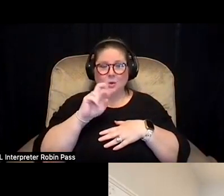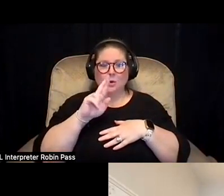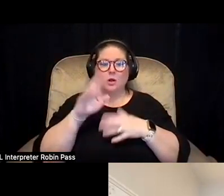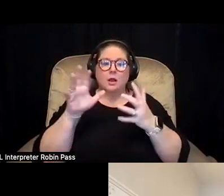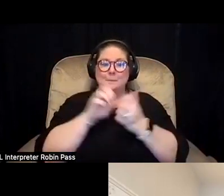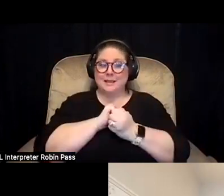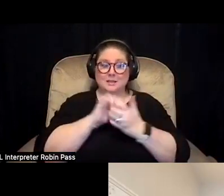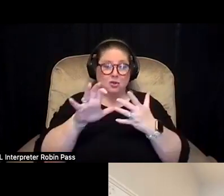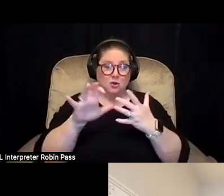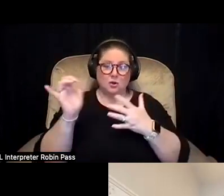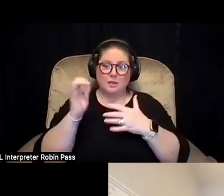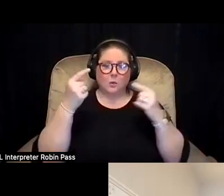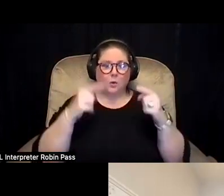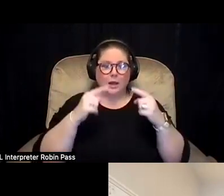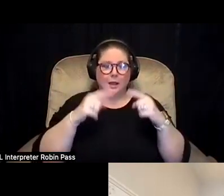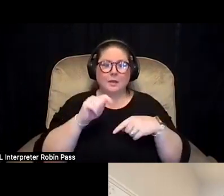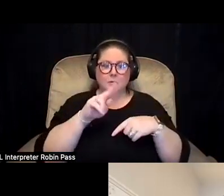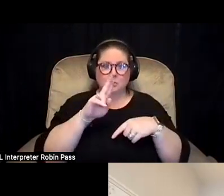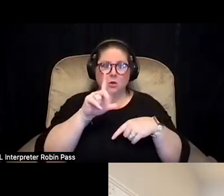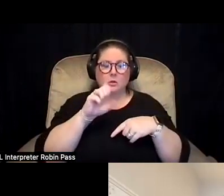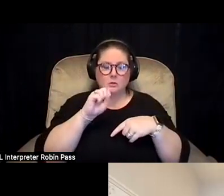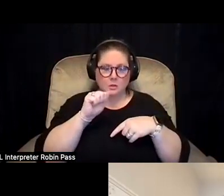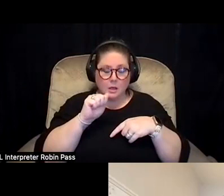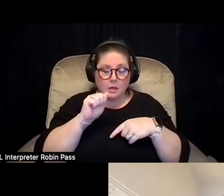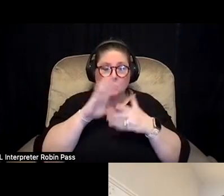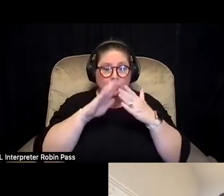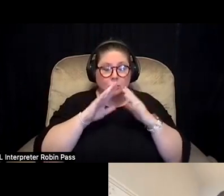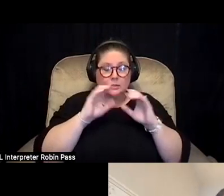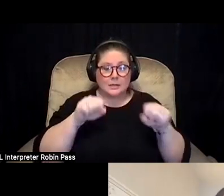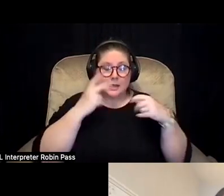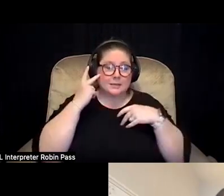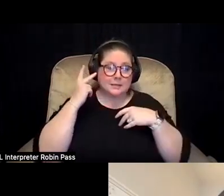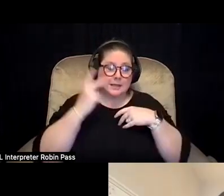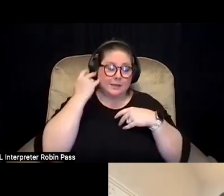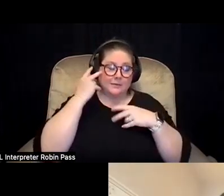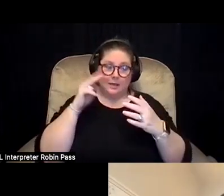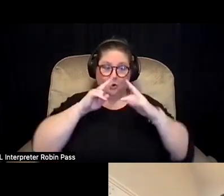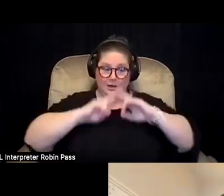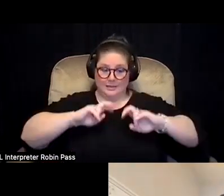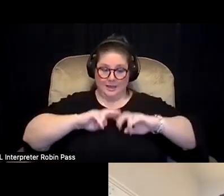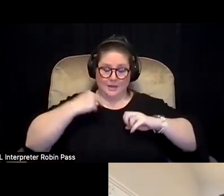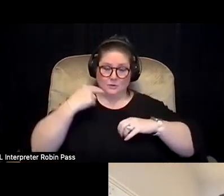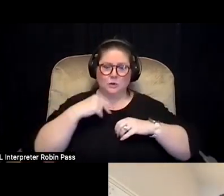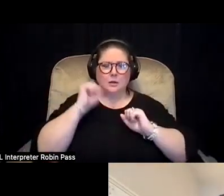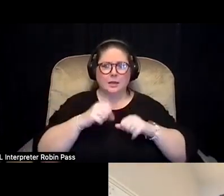students can see if they they're examining history they can see the parallel or the the connection